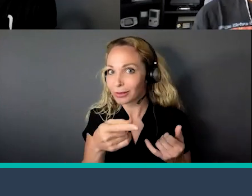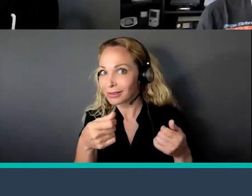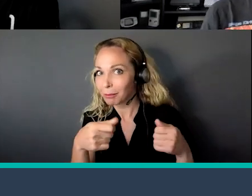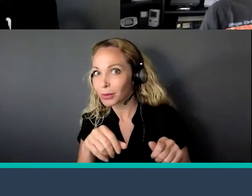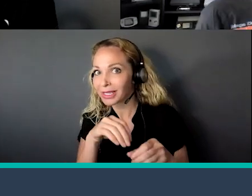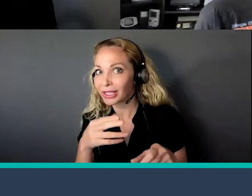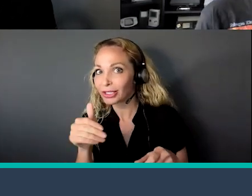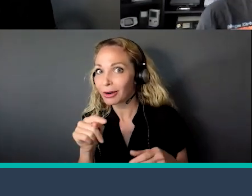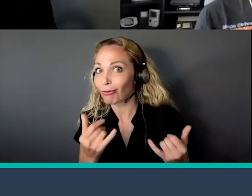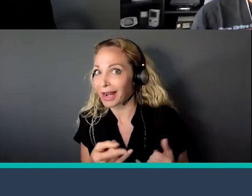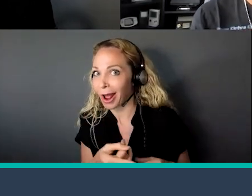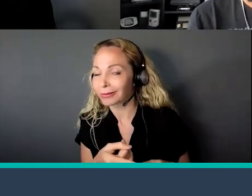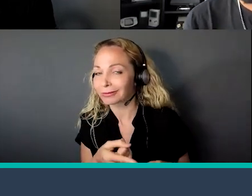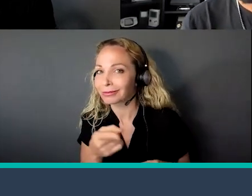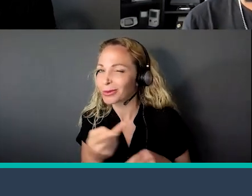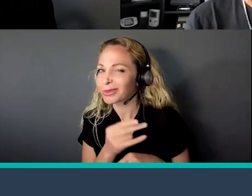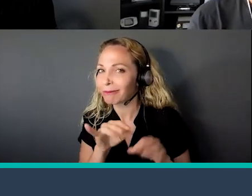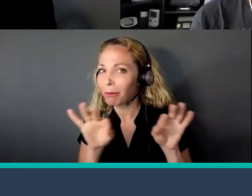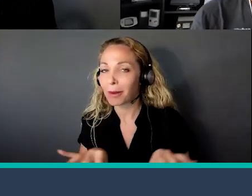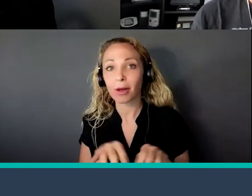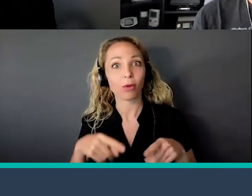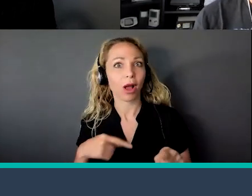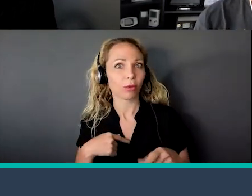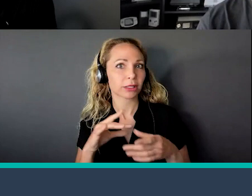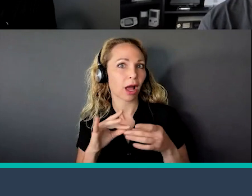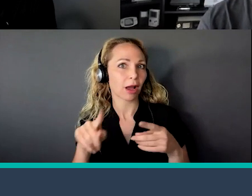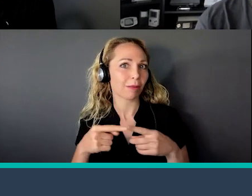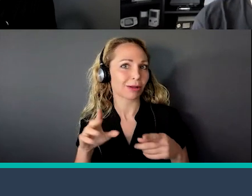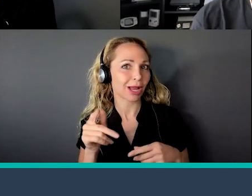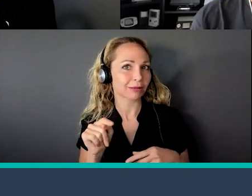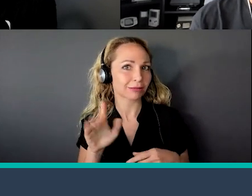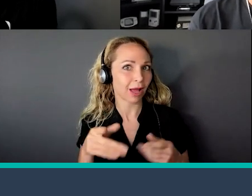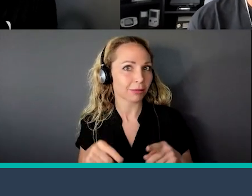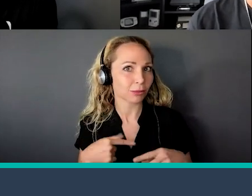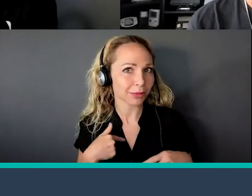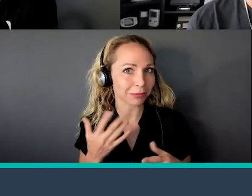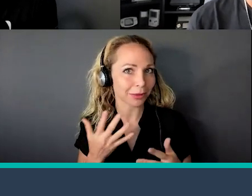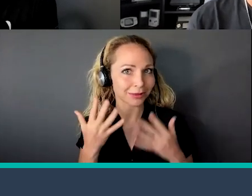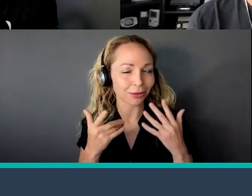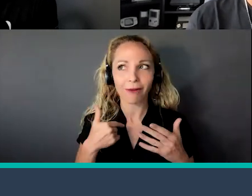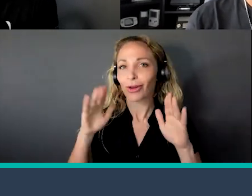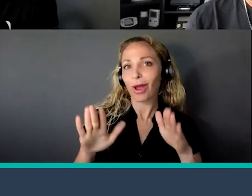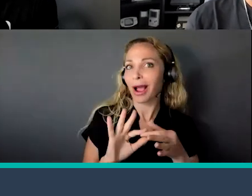THIS HAPPENED TO ME AND EMBARRASSING. YOU HAVE THIS GREAT COMMENT AND SAY IT AND IT GOES TO